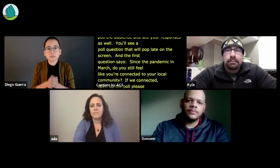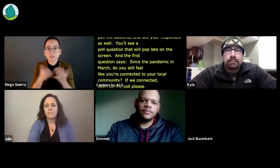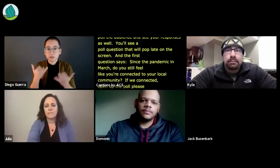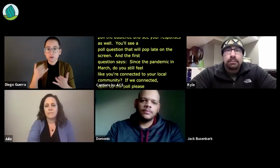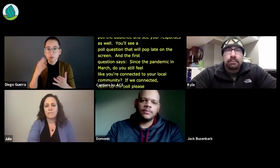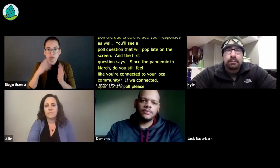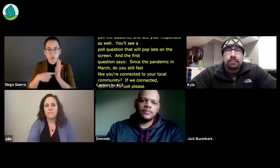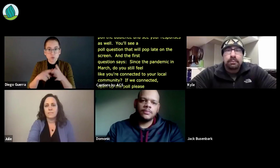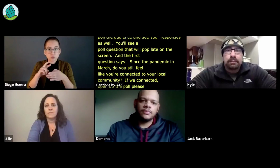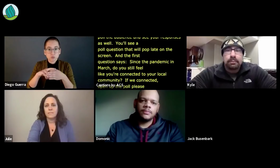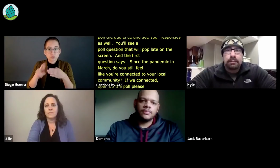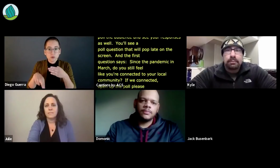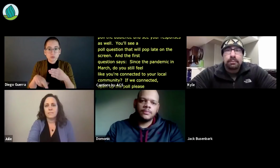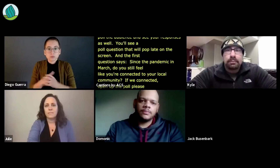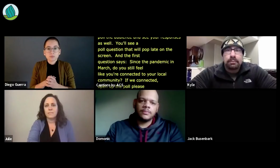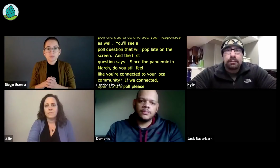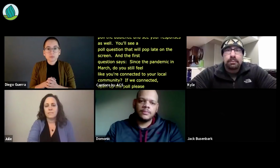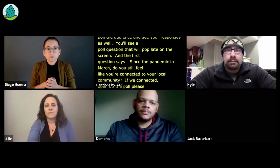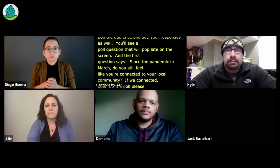We can close the poll and show the results.